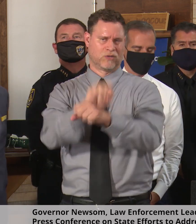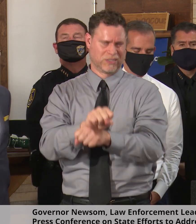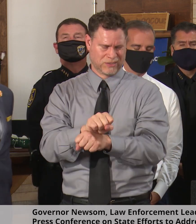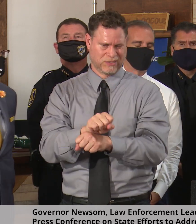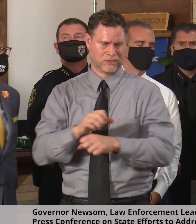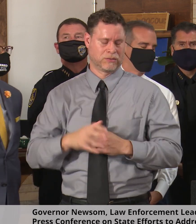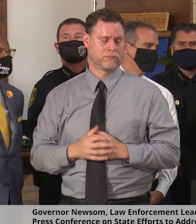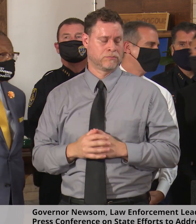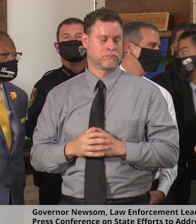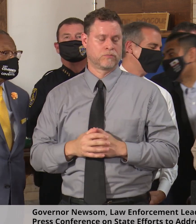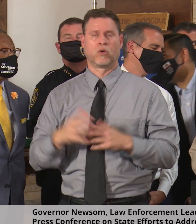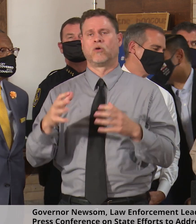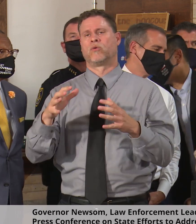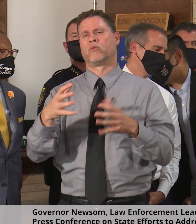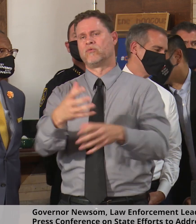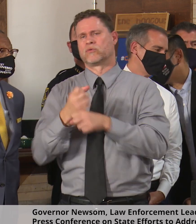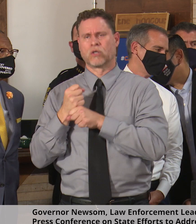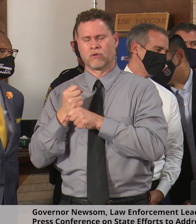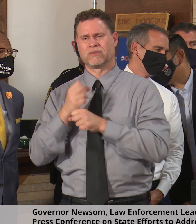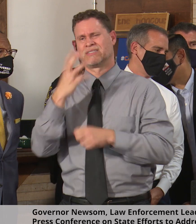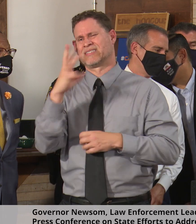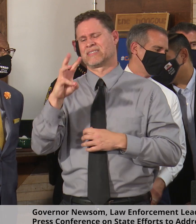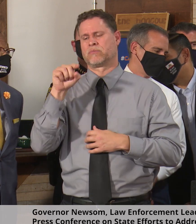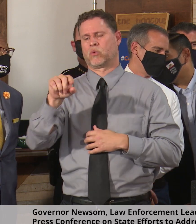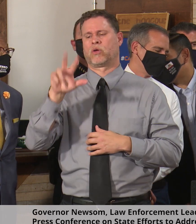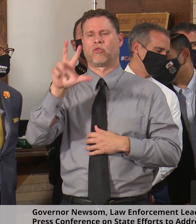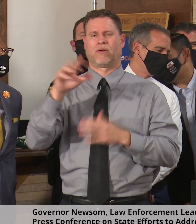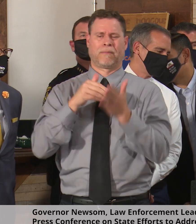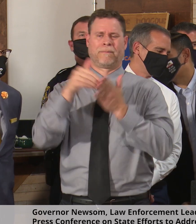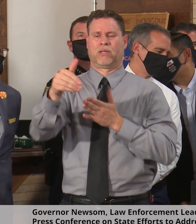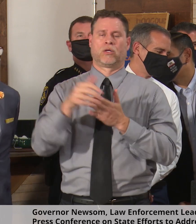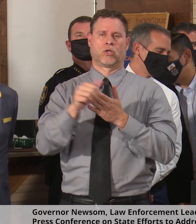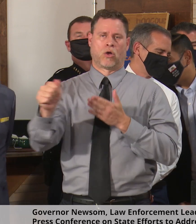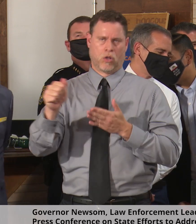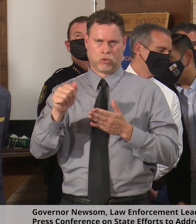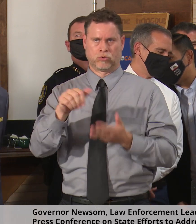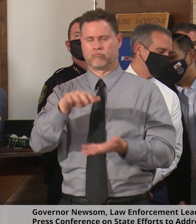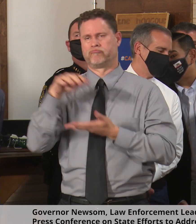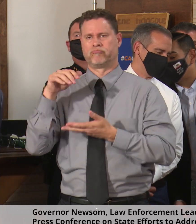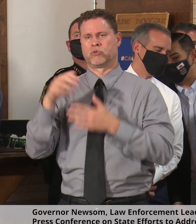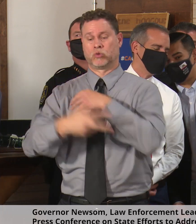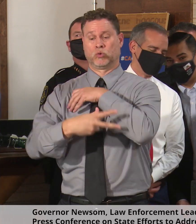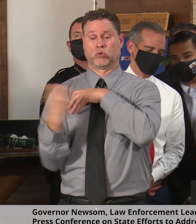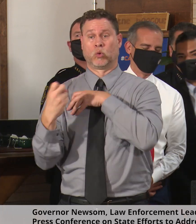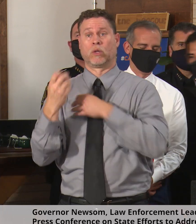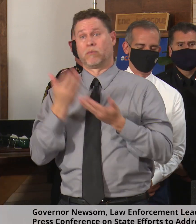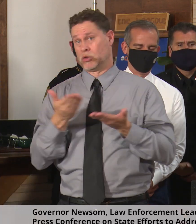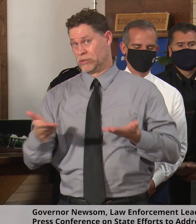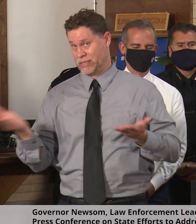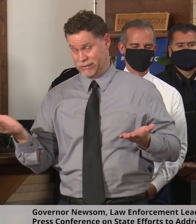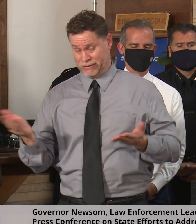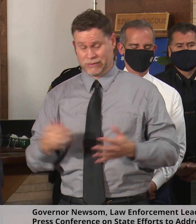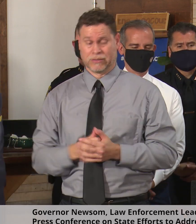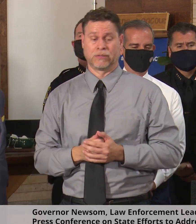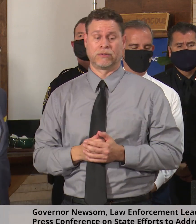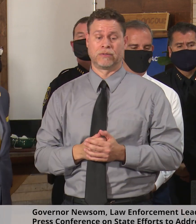and we also recovered over 16.3 million dollars worth of stolen merchandise. So as the largest